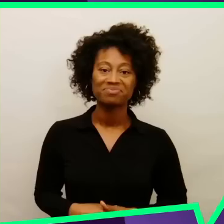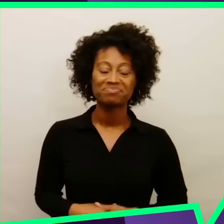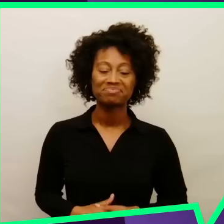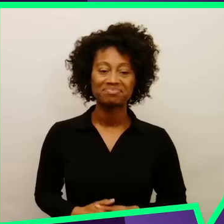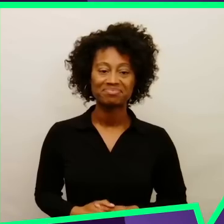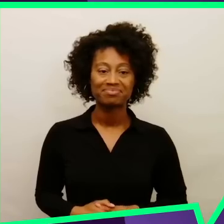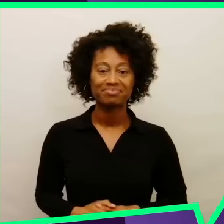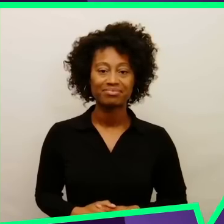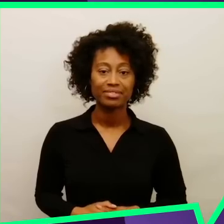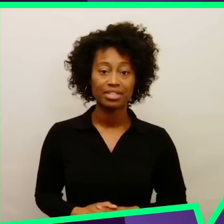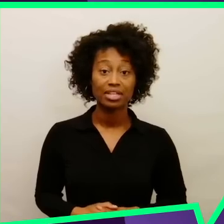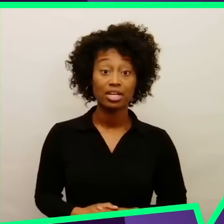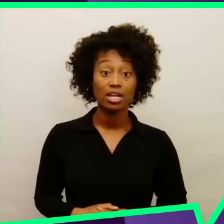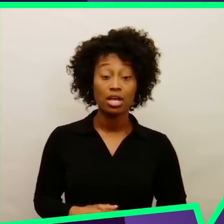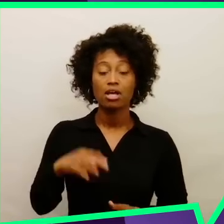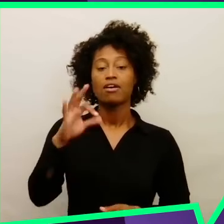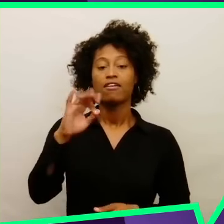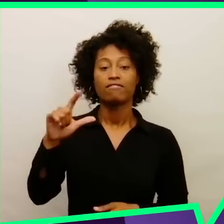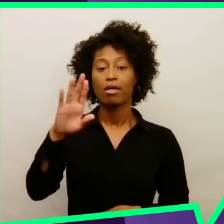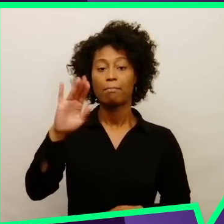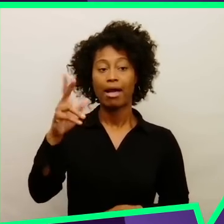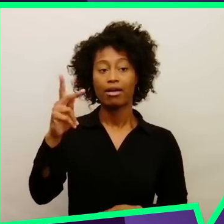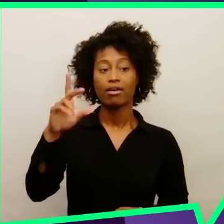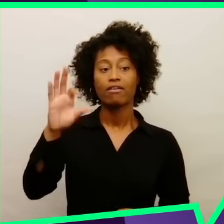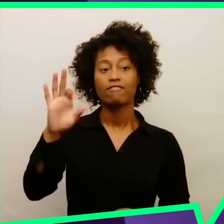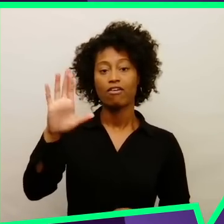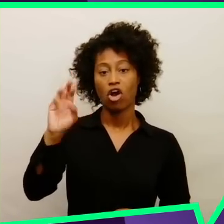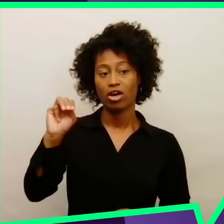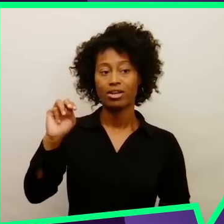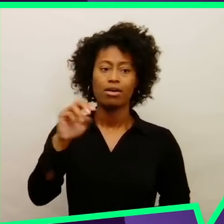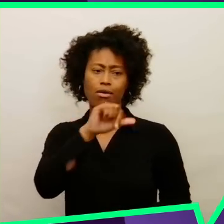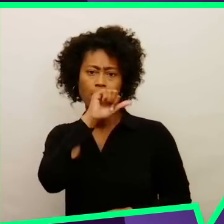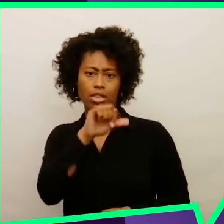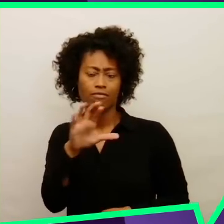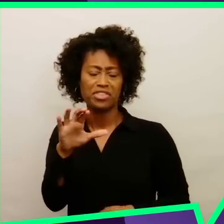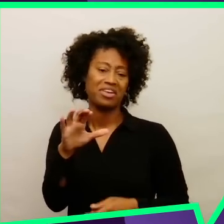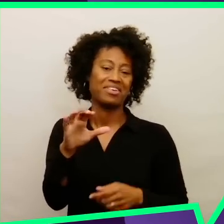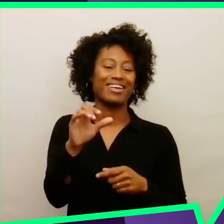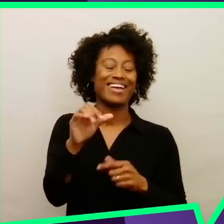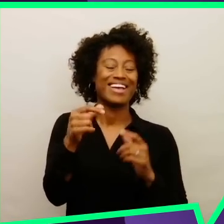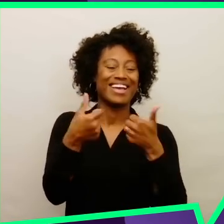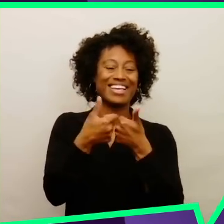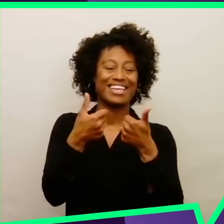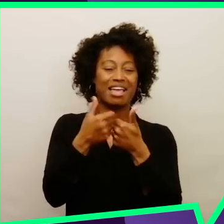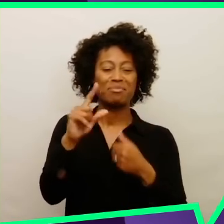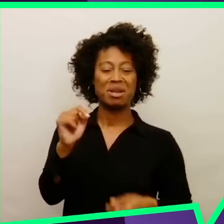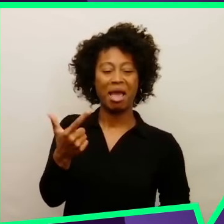FallBackFawn, I do appreciate all of their gamertags. Oceanwin.